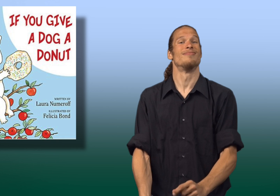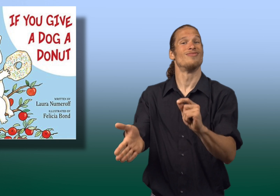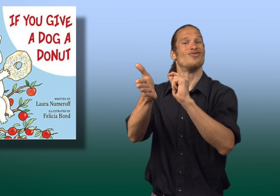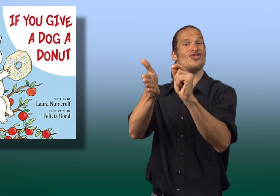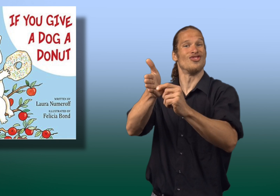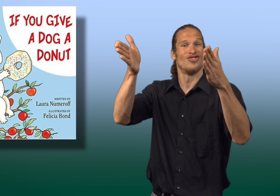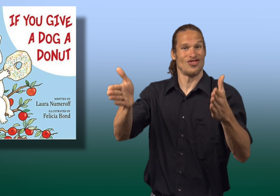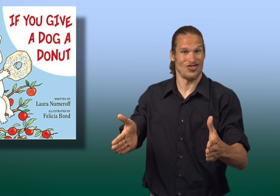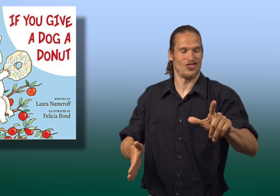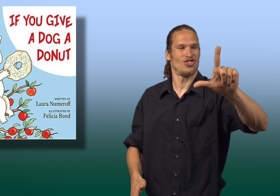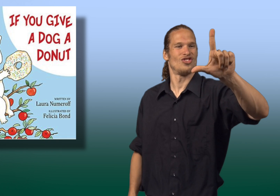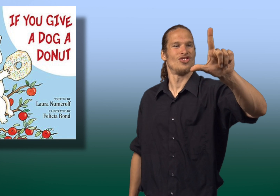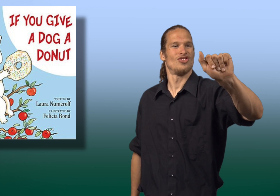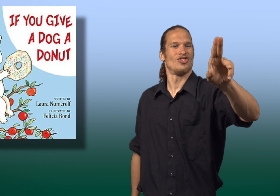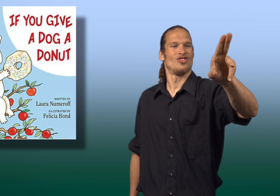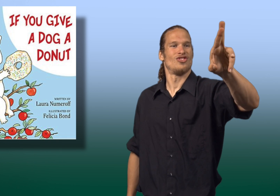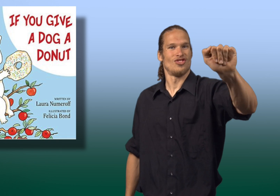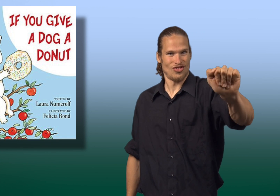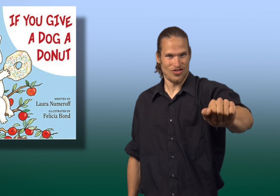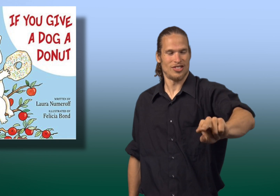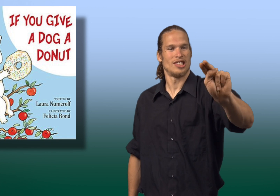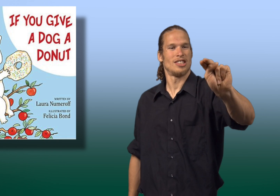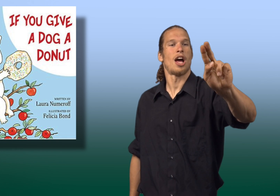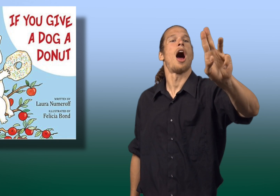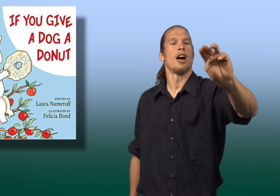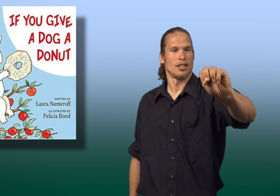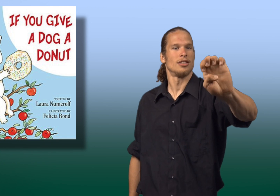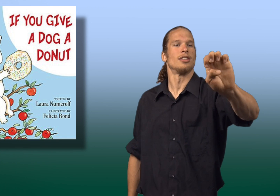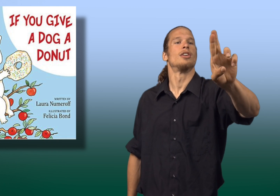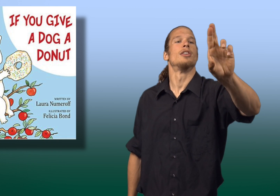and it's written by Laura Numeroff.